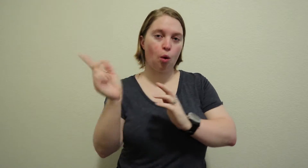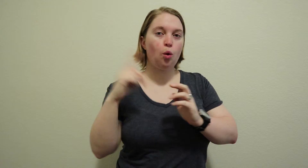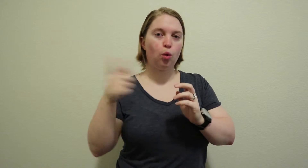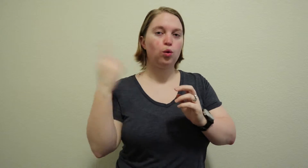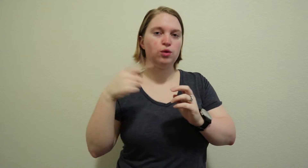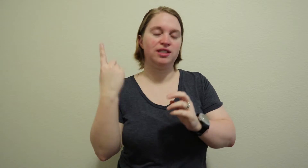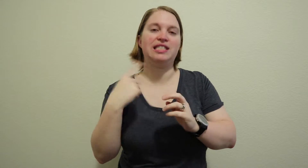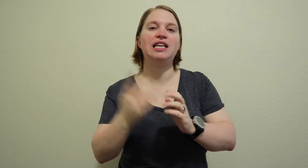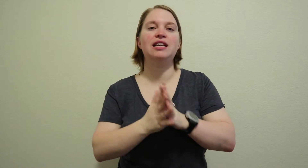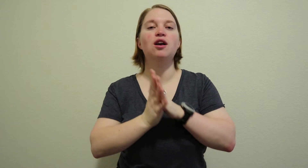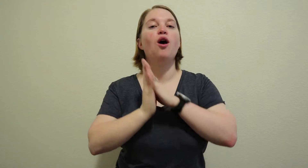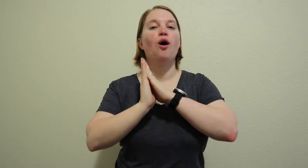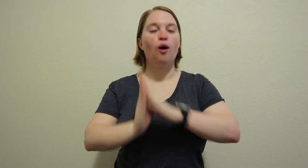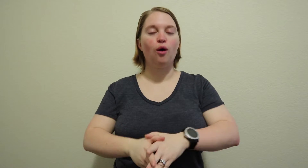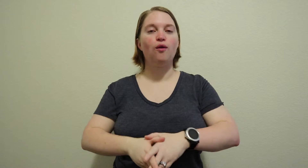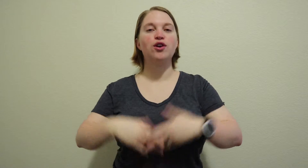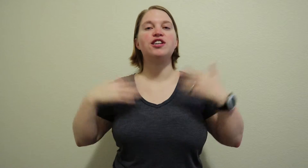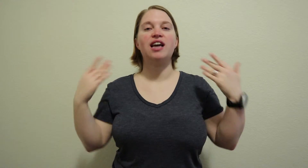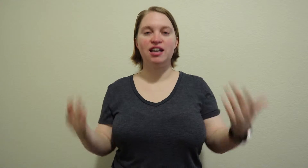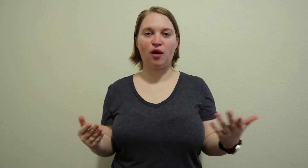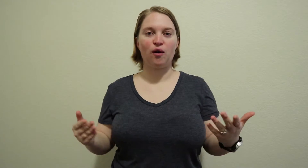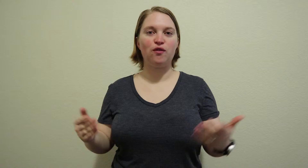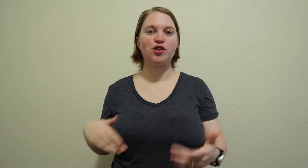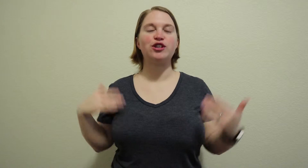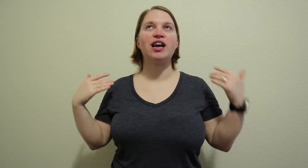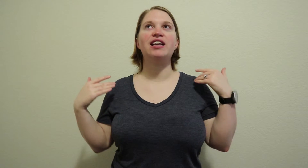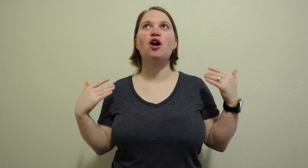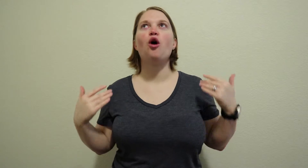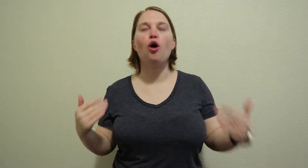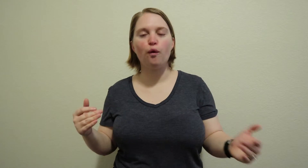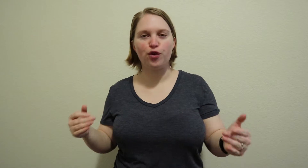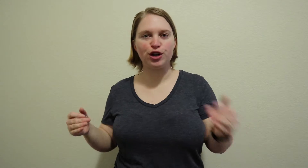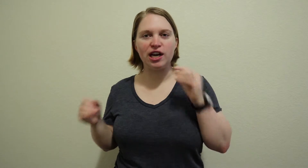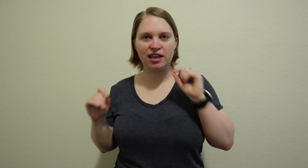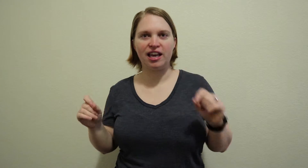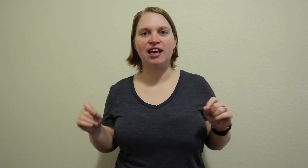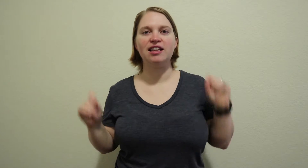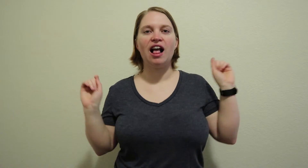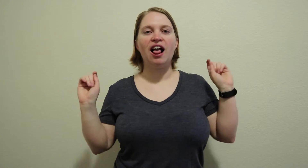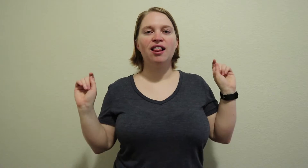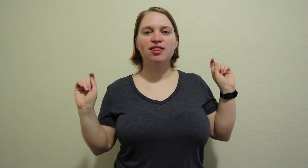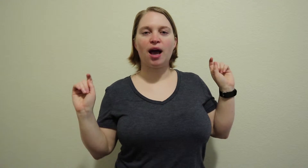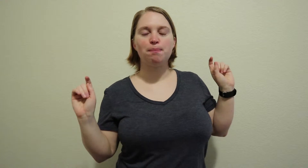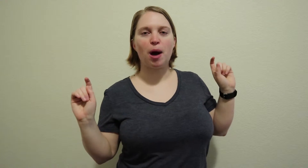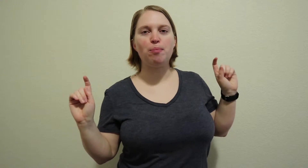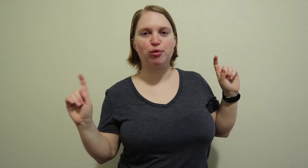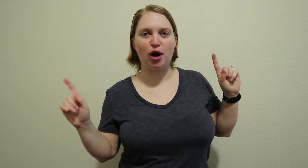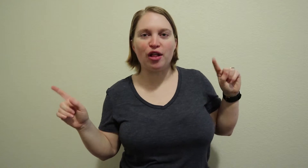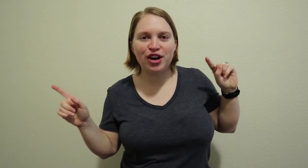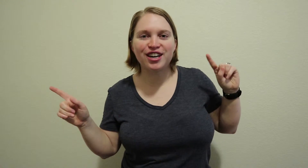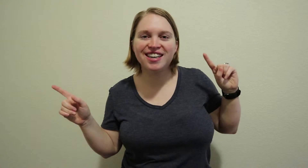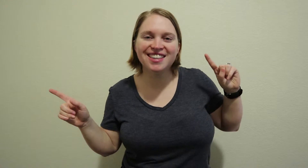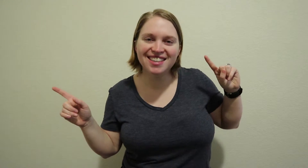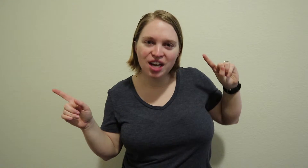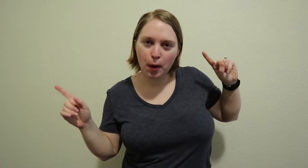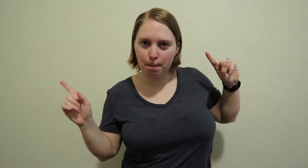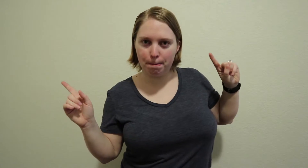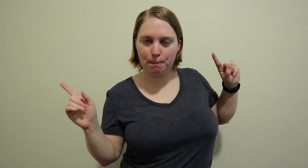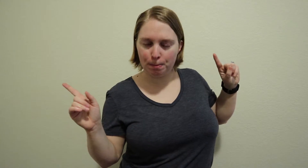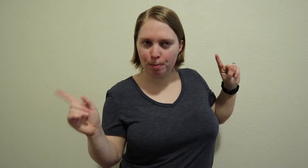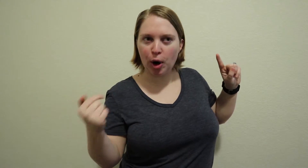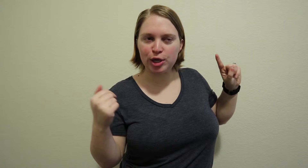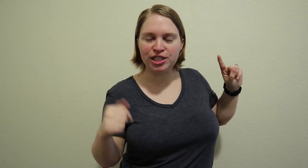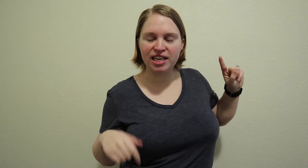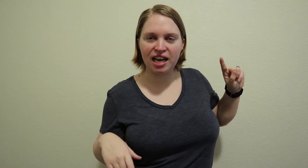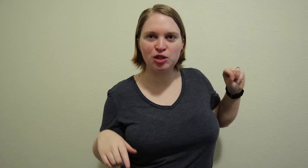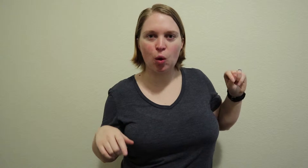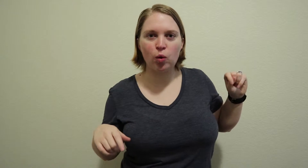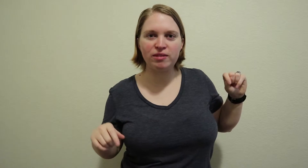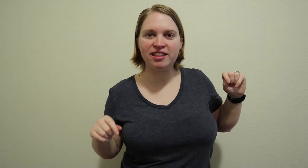whole CD over and over and over again that my brother barged in and told me that